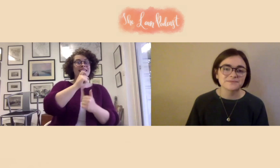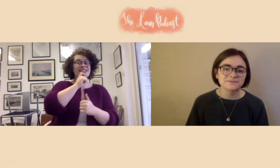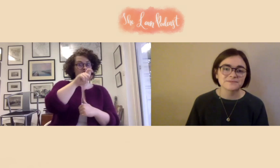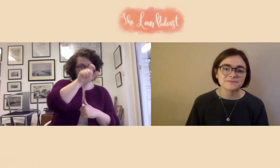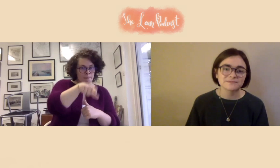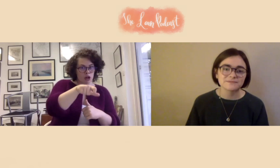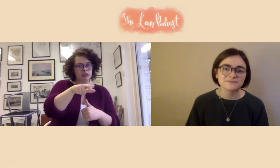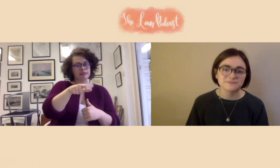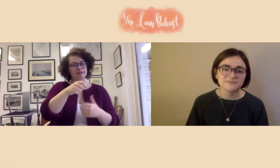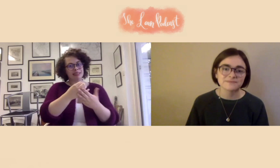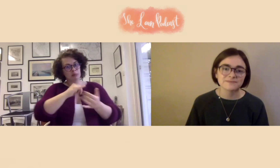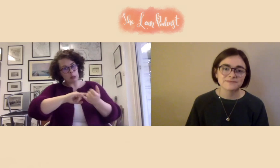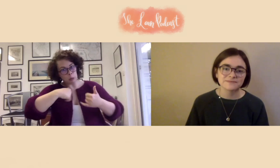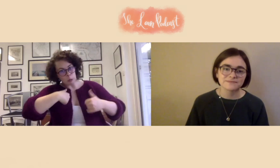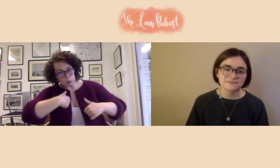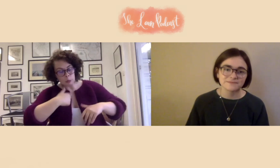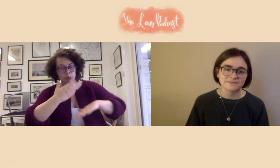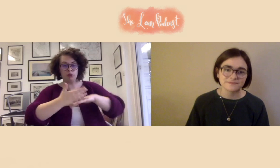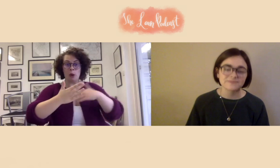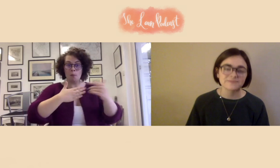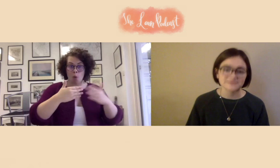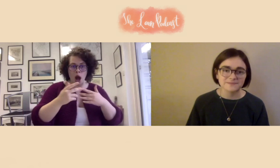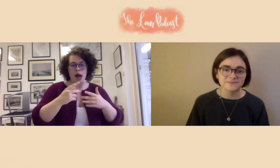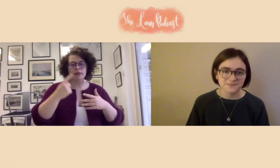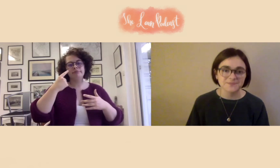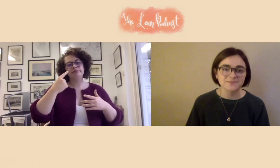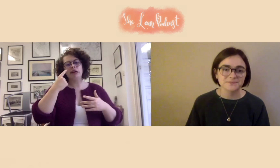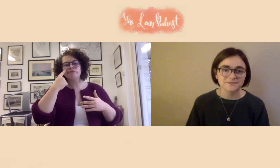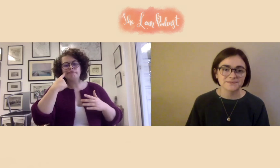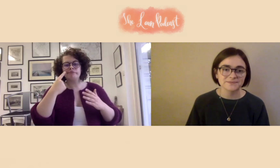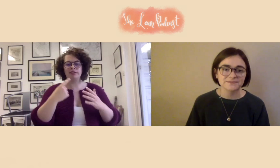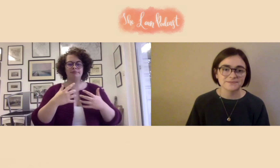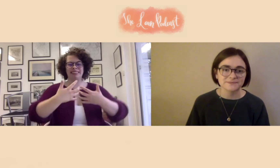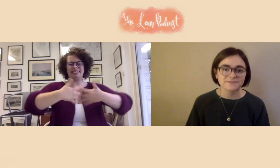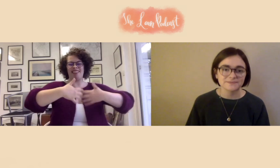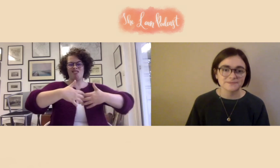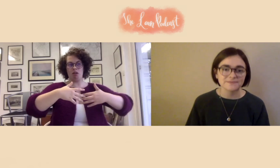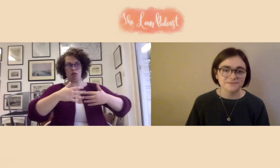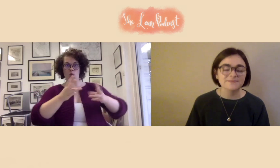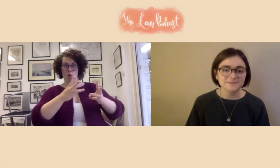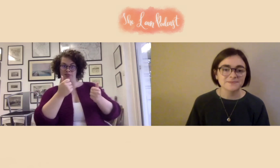so that you kind of get the opportunity to explain who you are. But that's more with the technical side